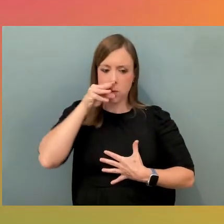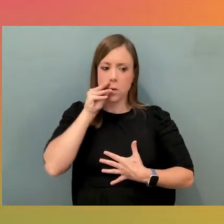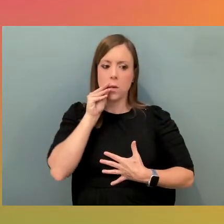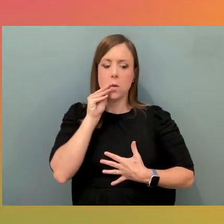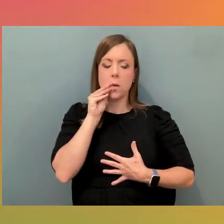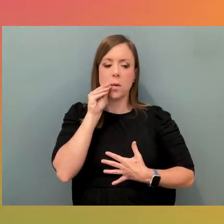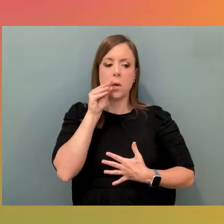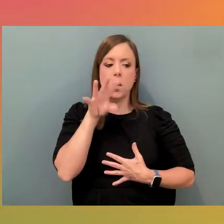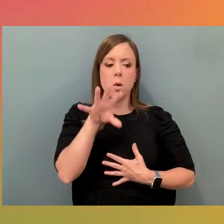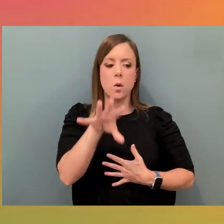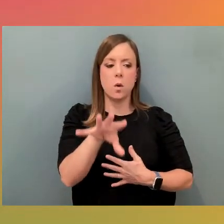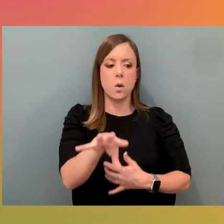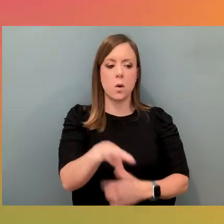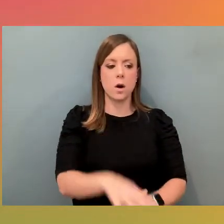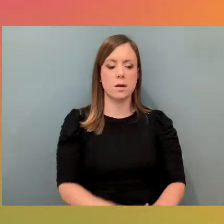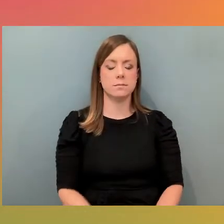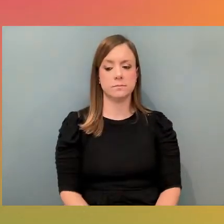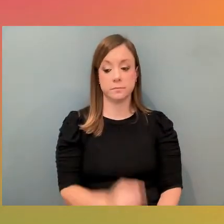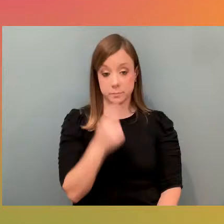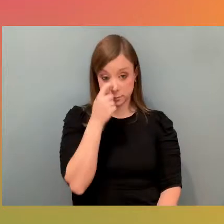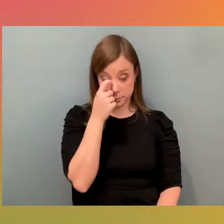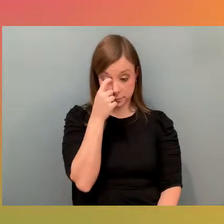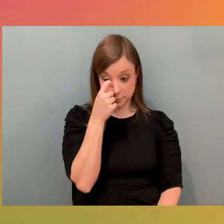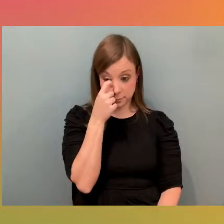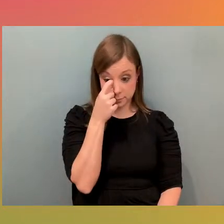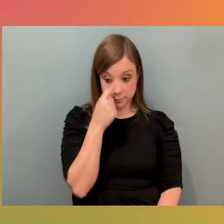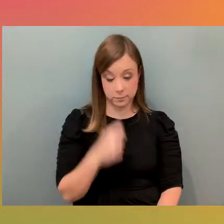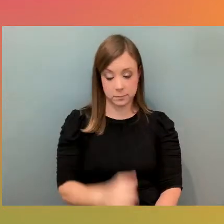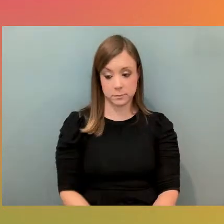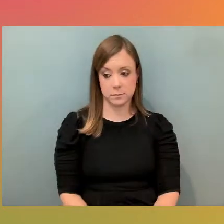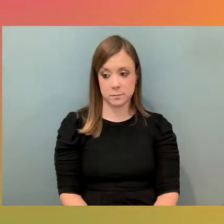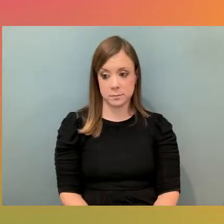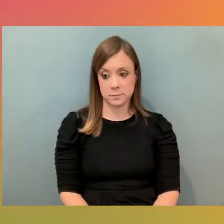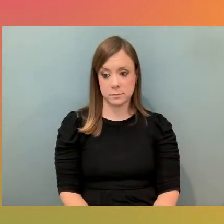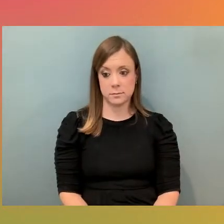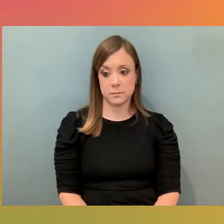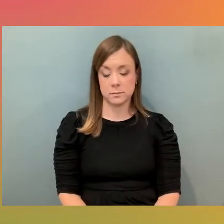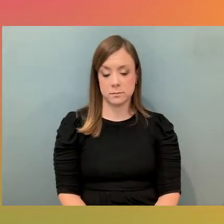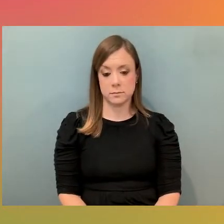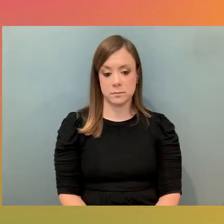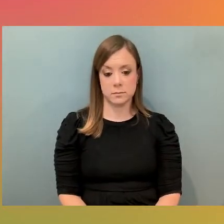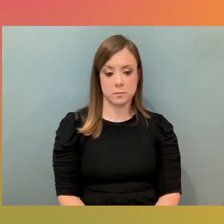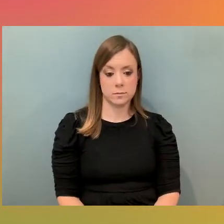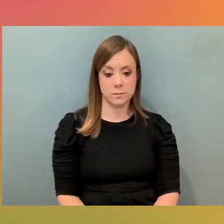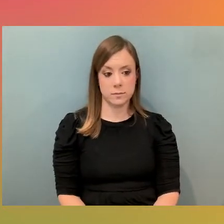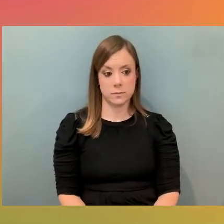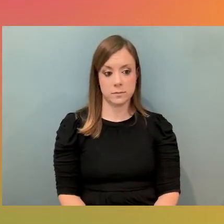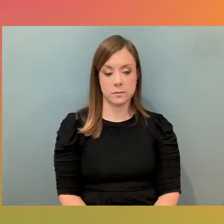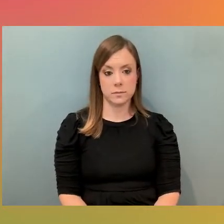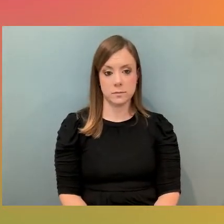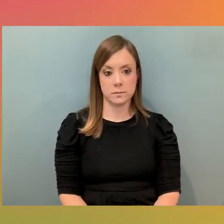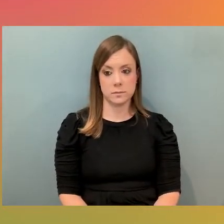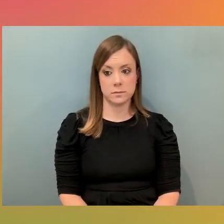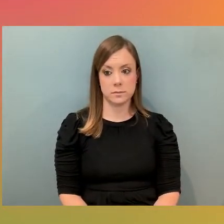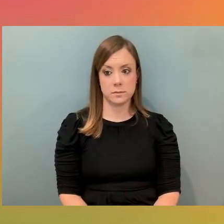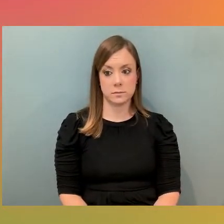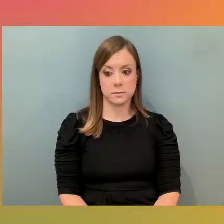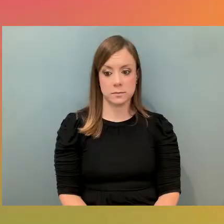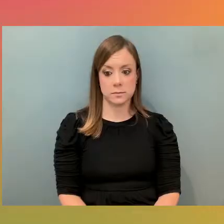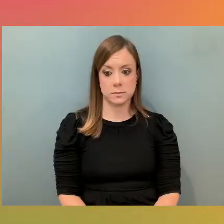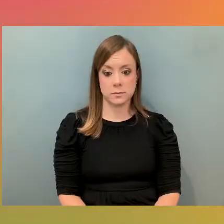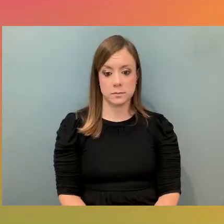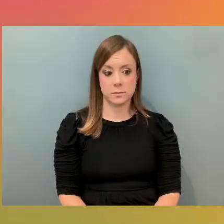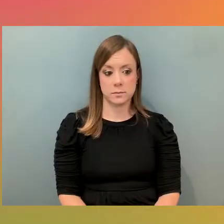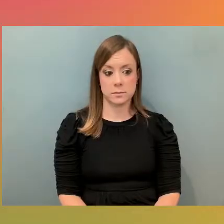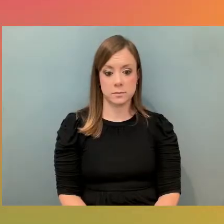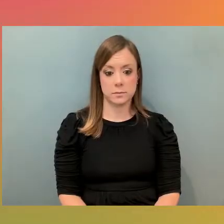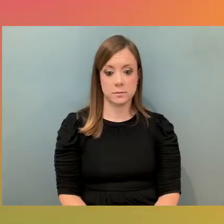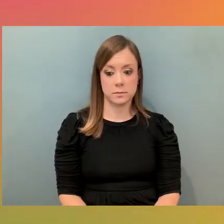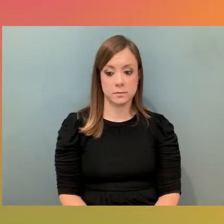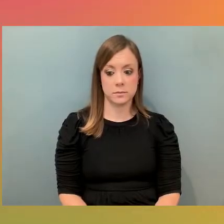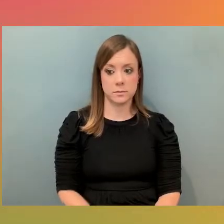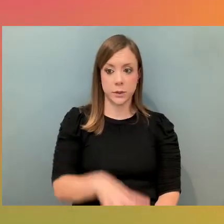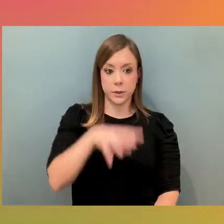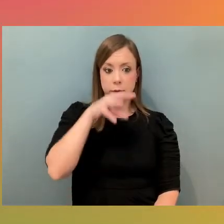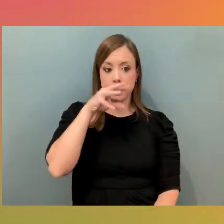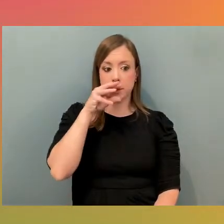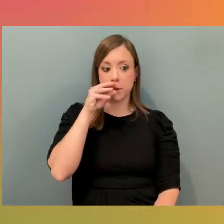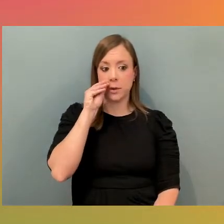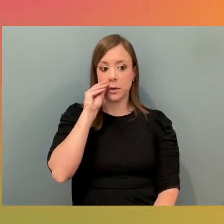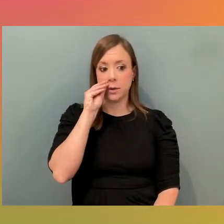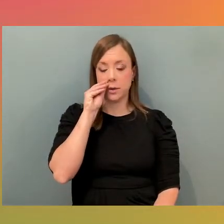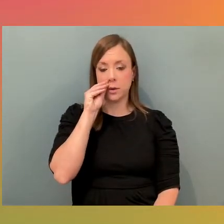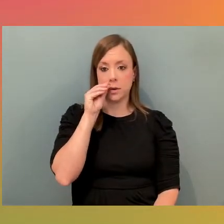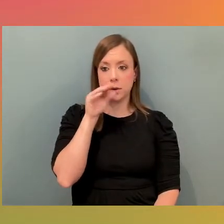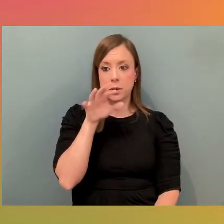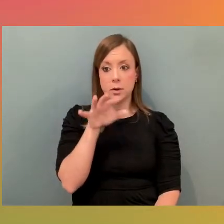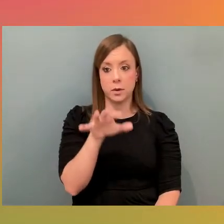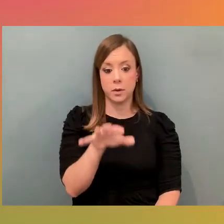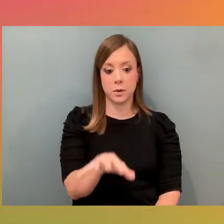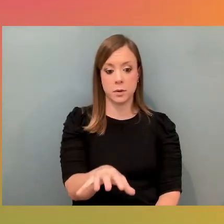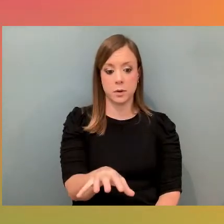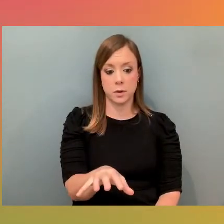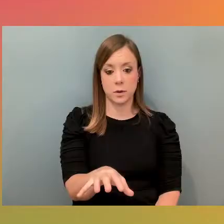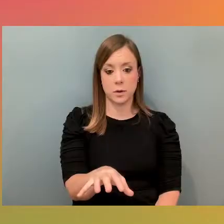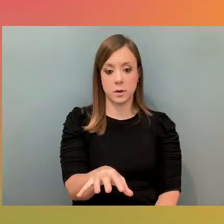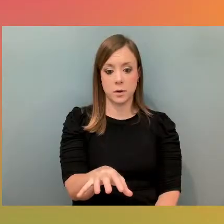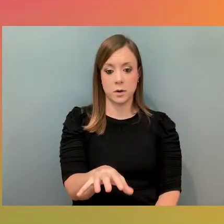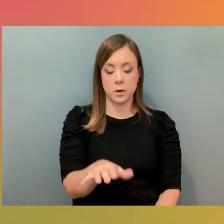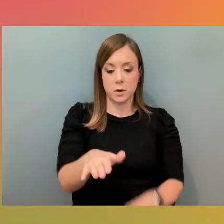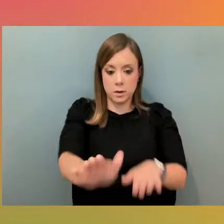WE WILL STAY HERE AND BREATH.